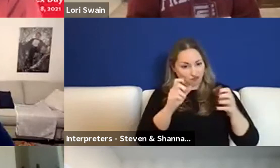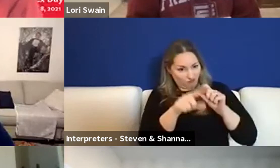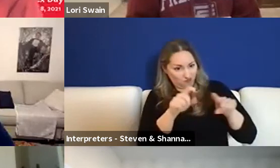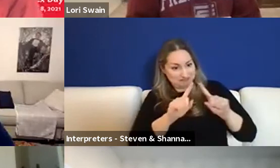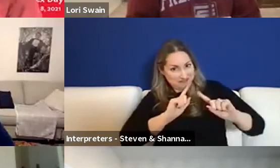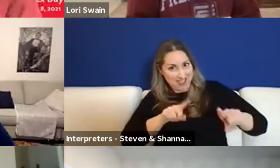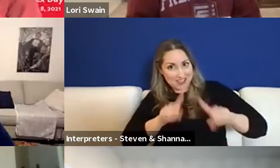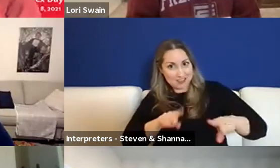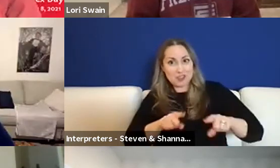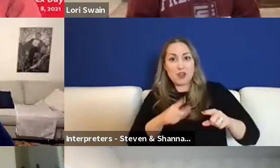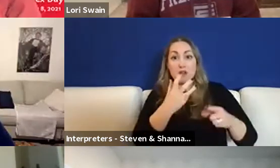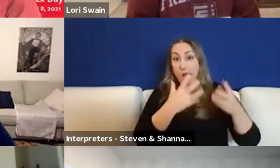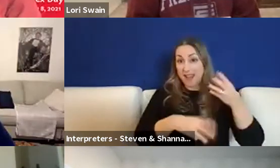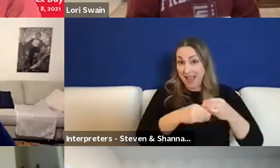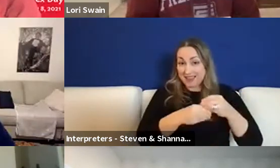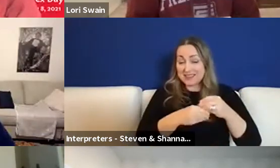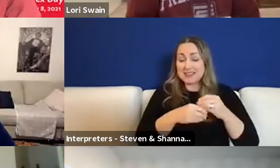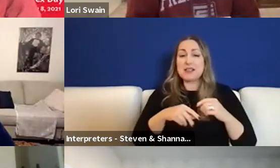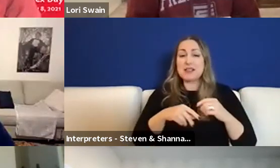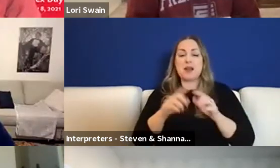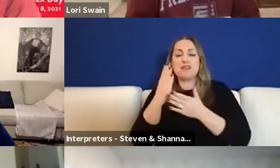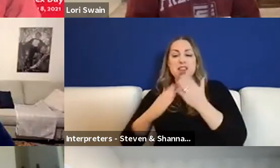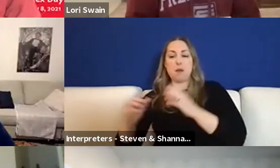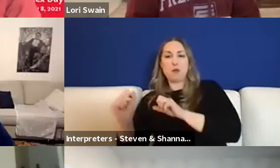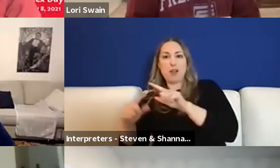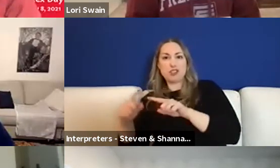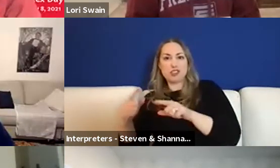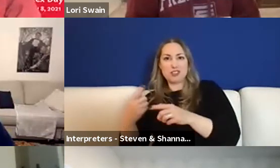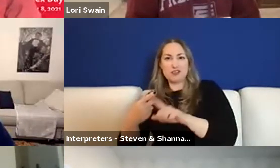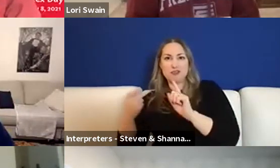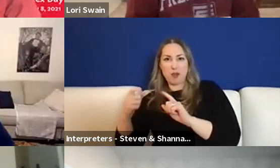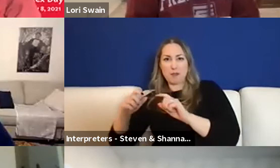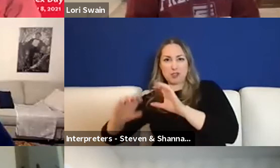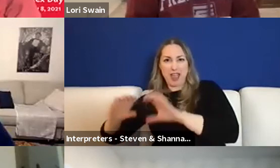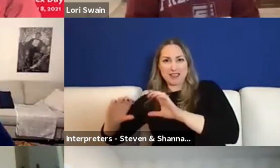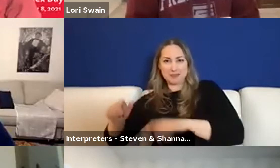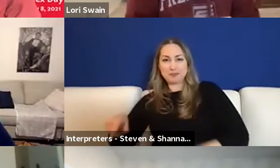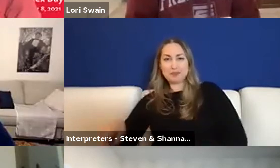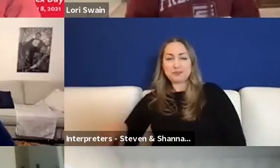else they want to add. But there's some questions that are coming in. So I think instead of maybe asking direct questions to